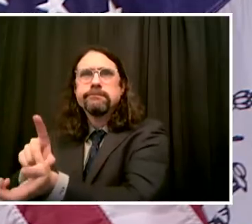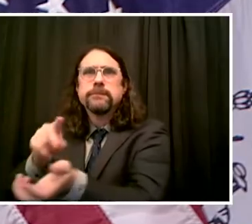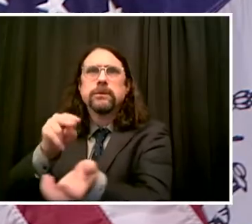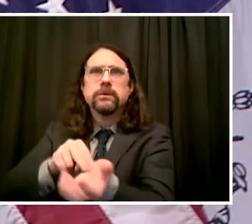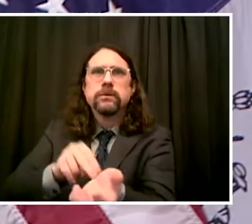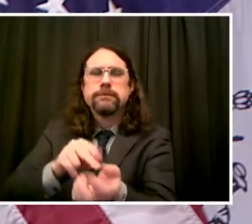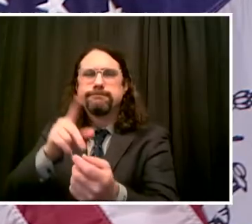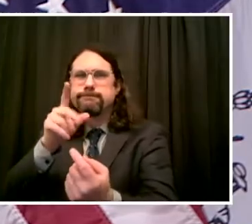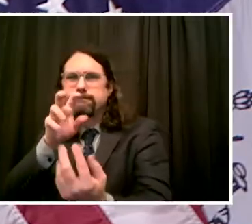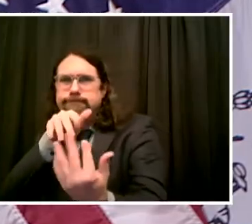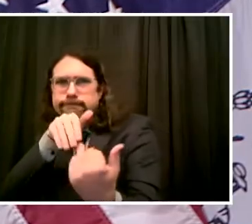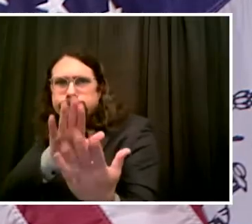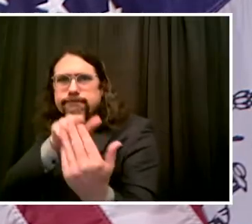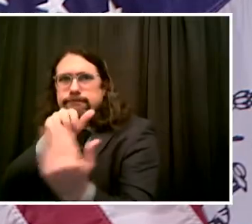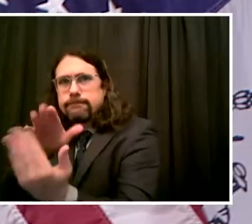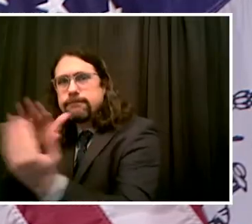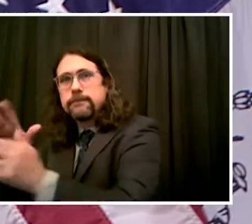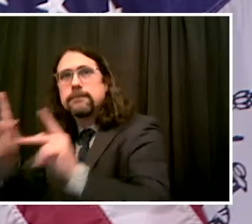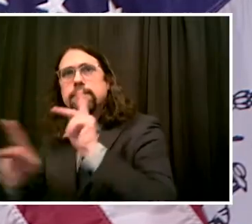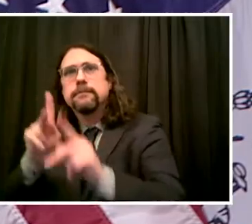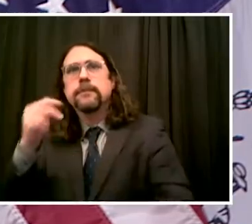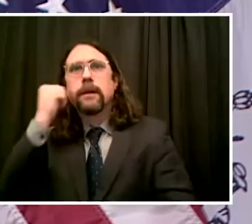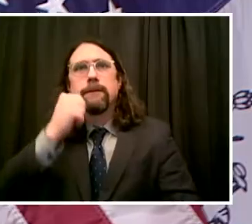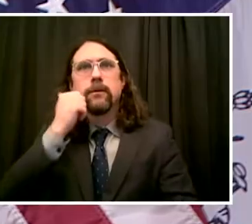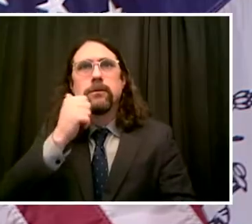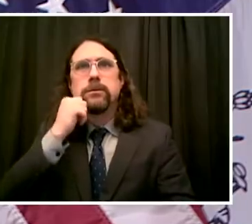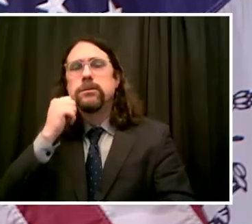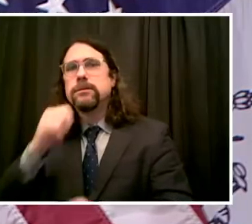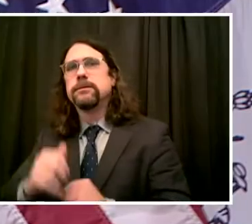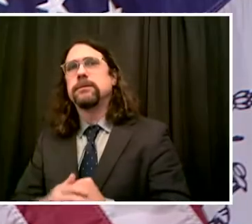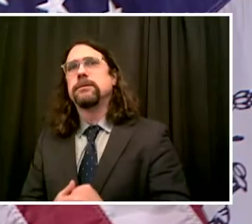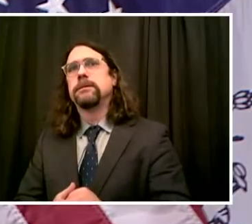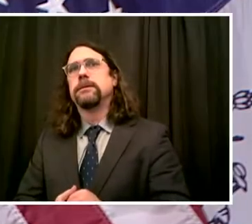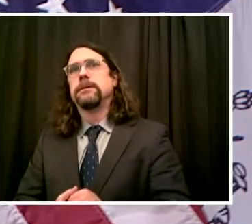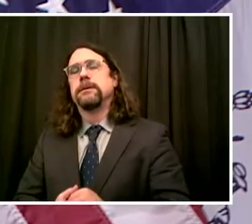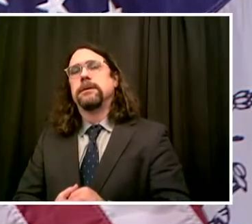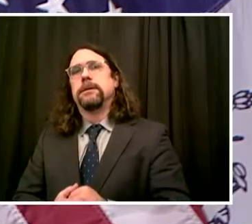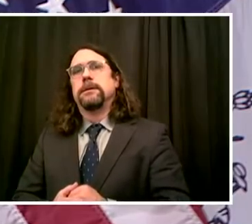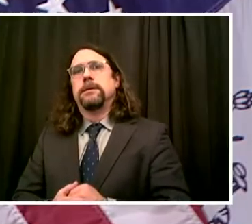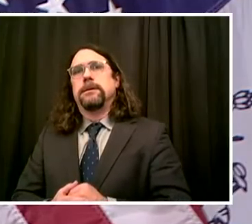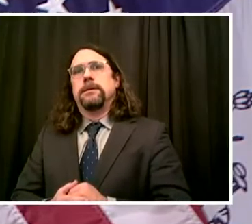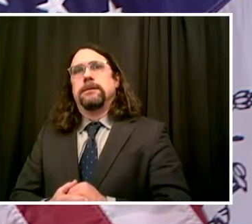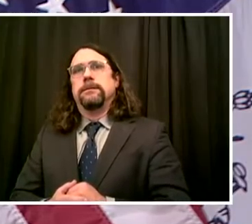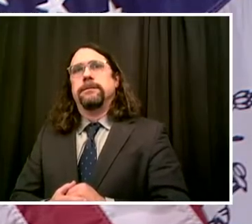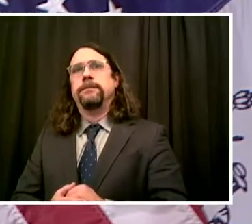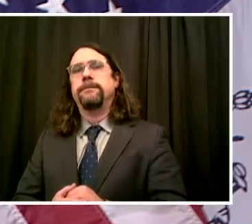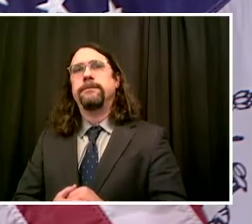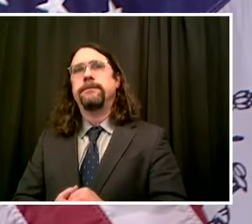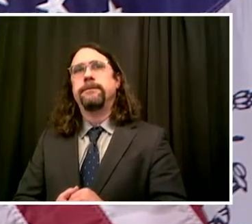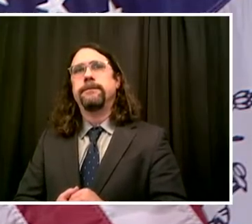ABOUT WHAT THEY MEAN TO SO MANY PEOPLE. THEY ARE THE PLACE PEOPLE TURN FOR HEALTH CARE